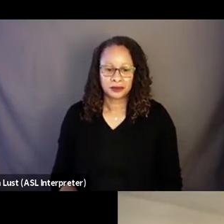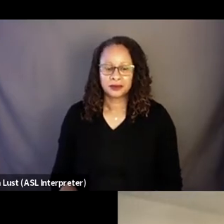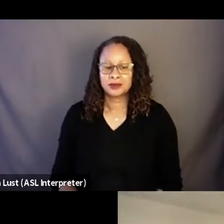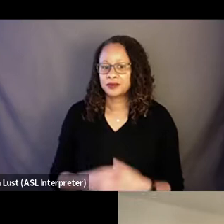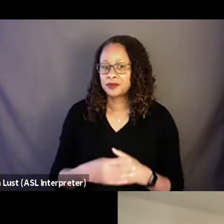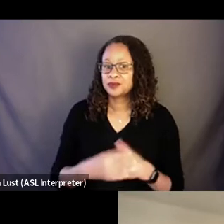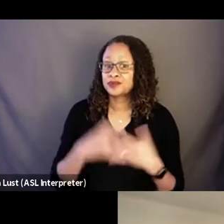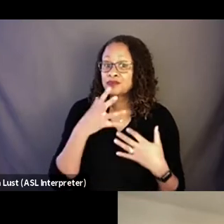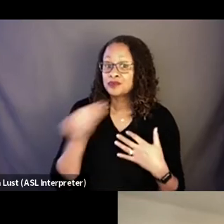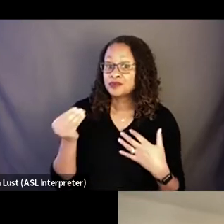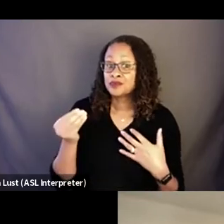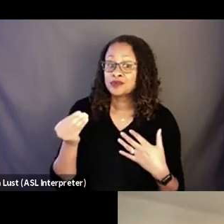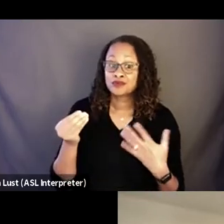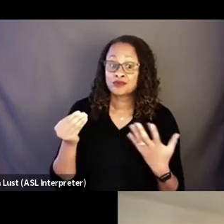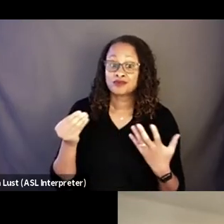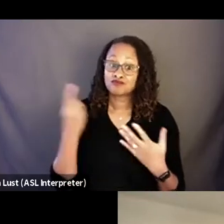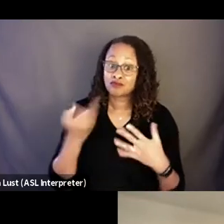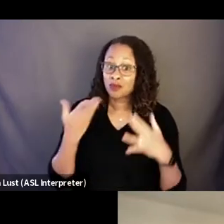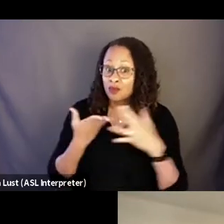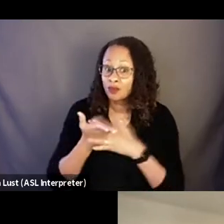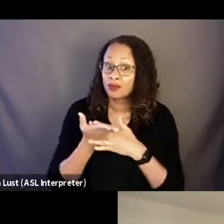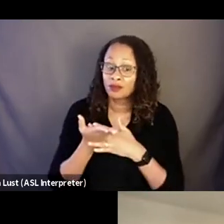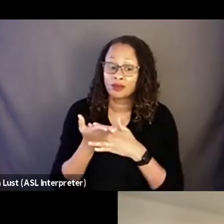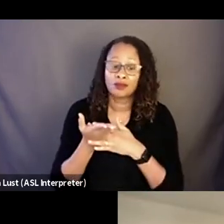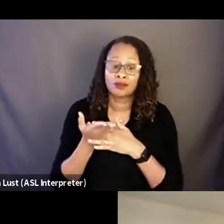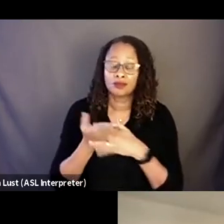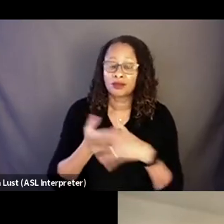And only through talking to me,